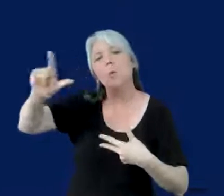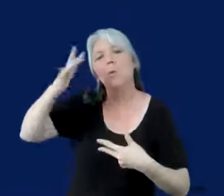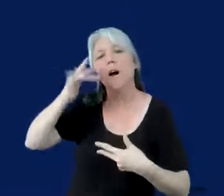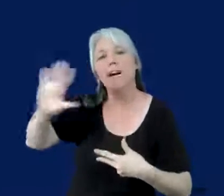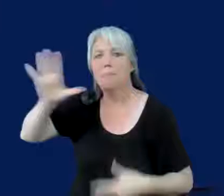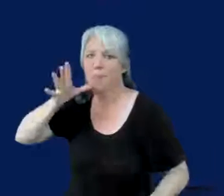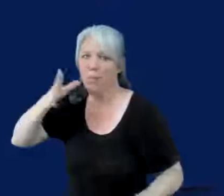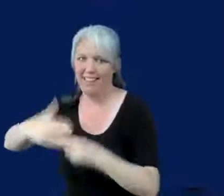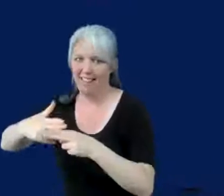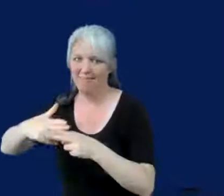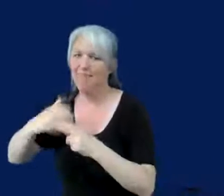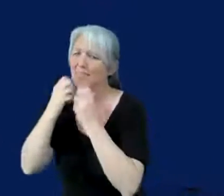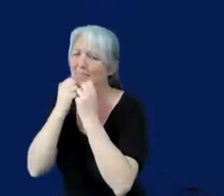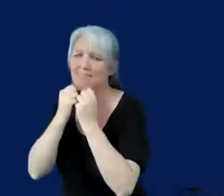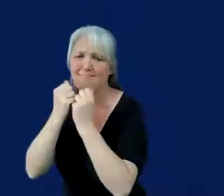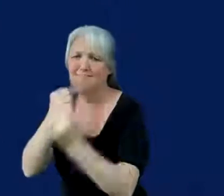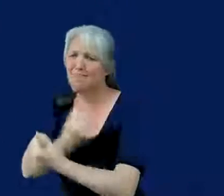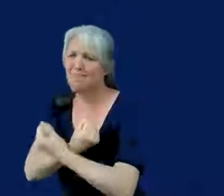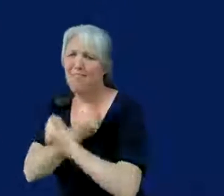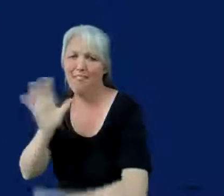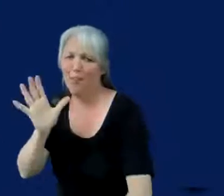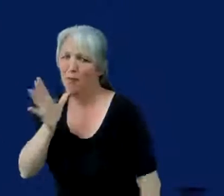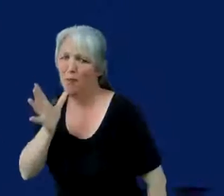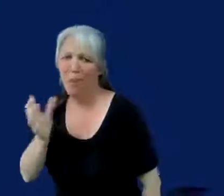And he loved her a lot.